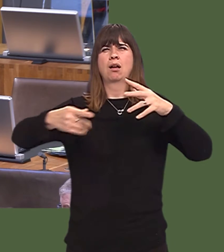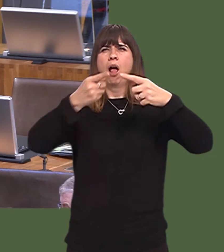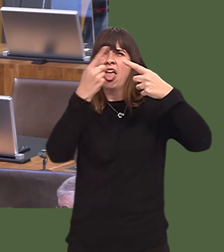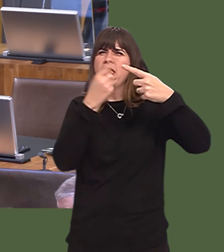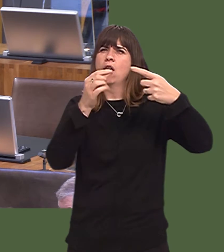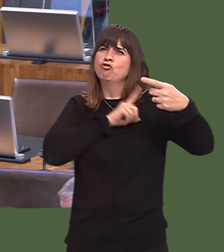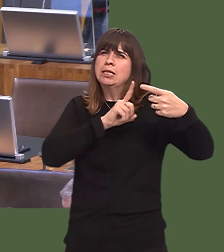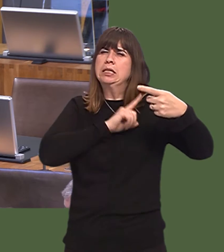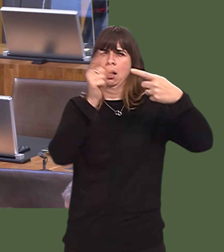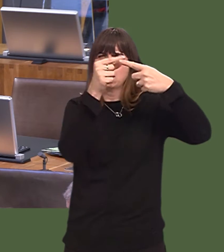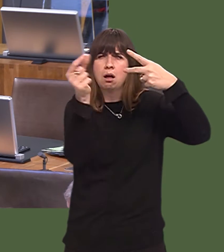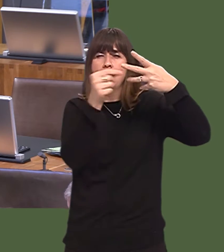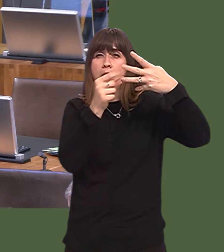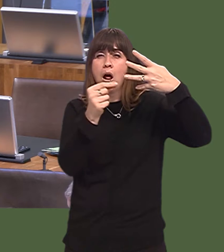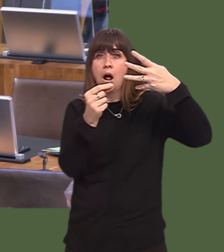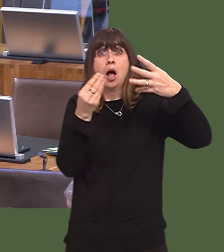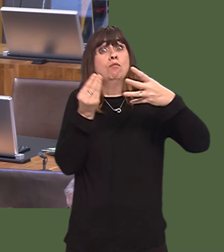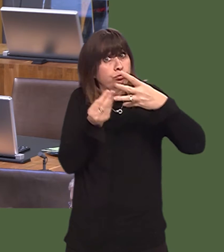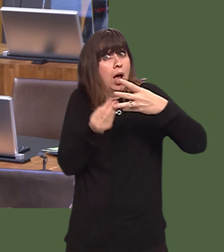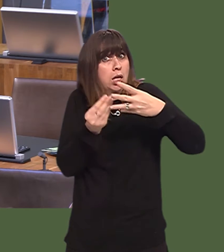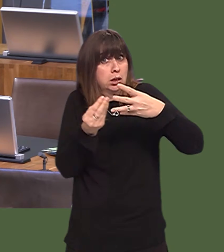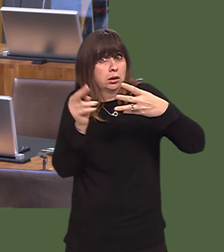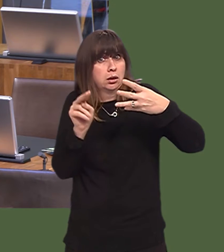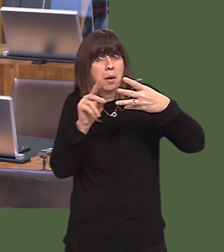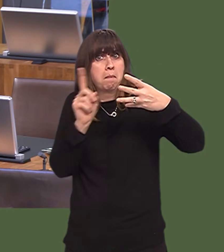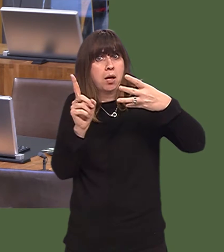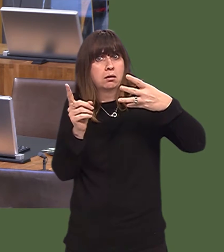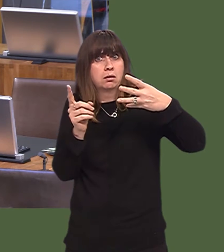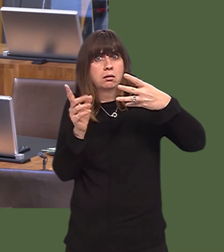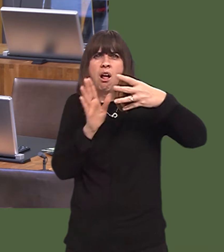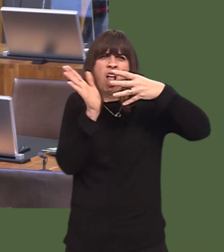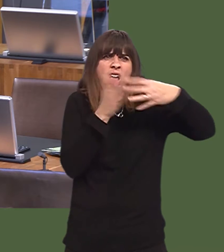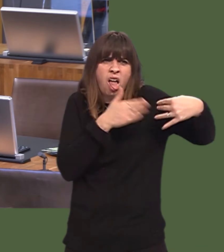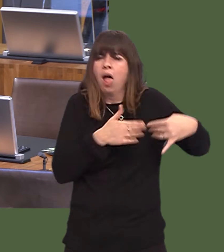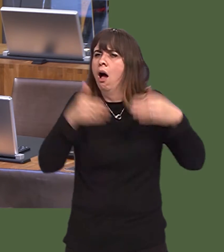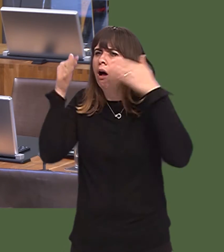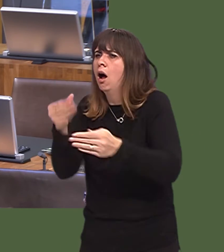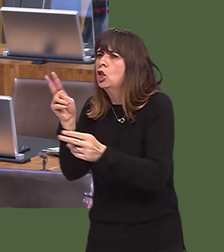Itís right to say that price is not the sole determinant of whether a contract is awarded